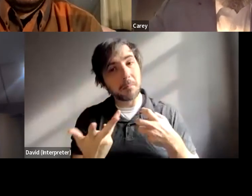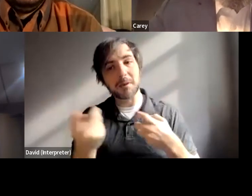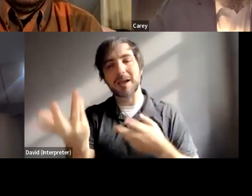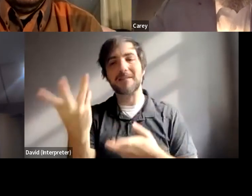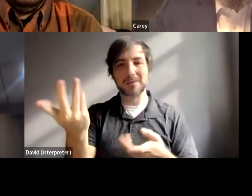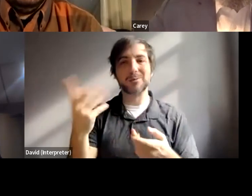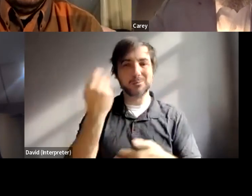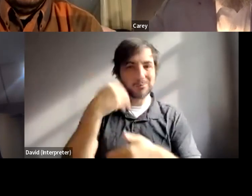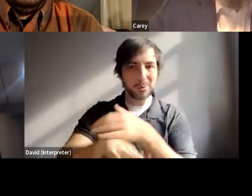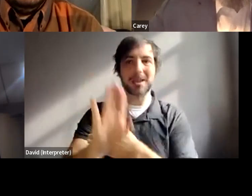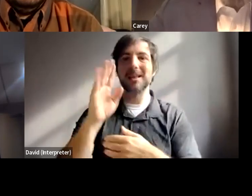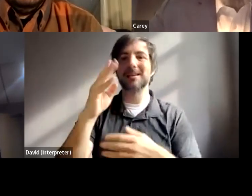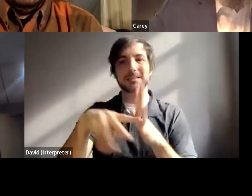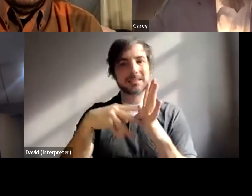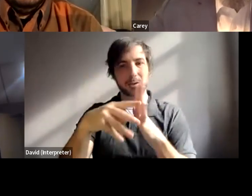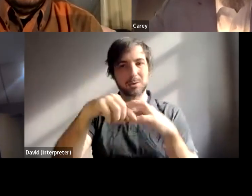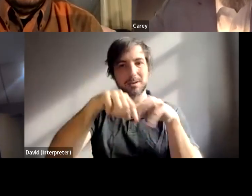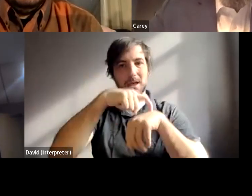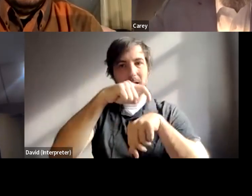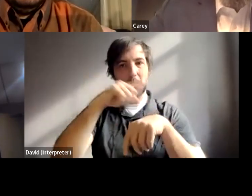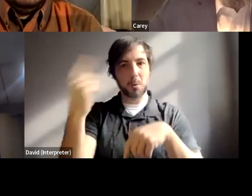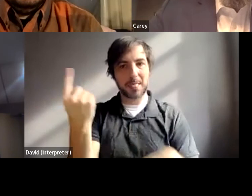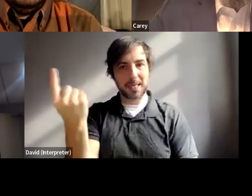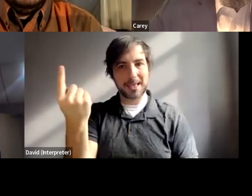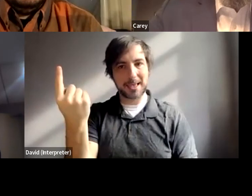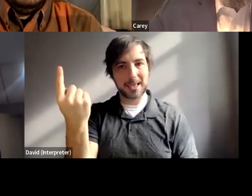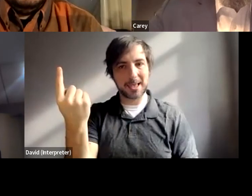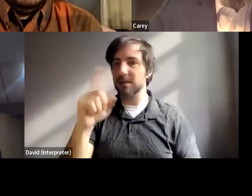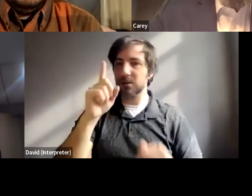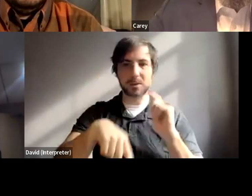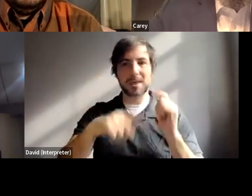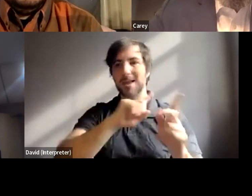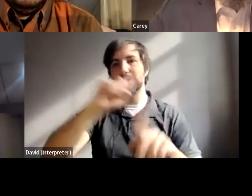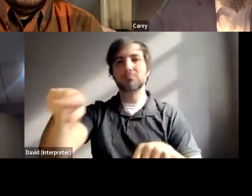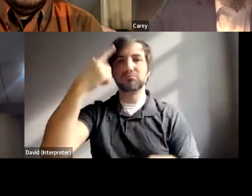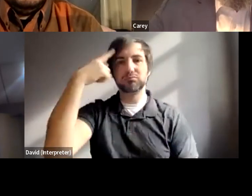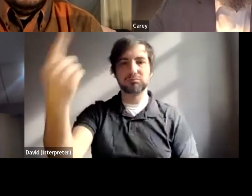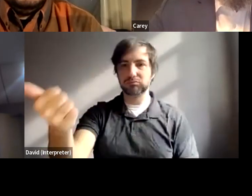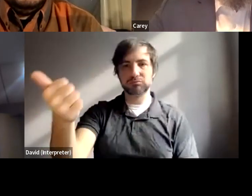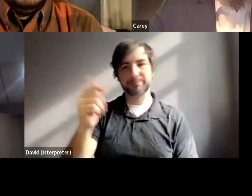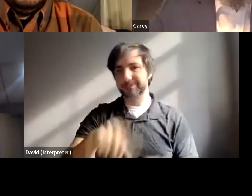integrated fitness staff. >> Lauren: Carey